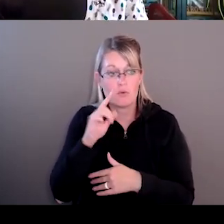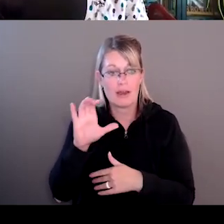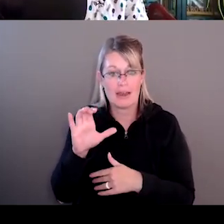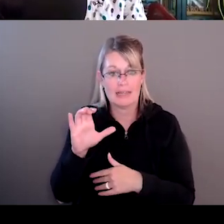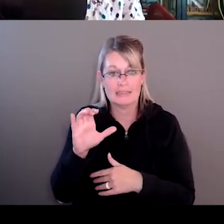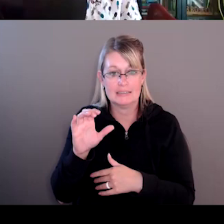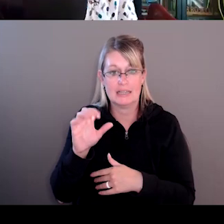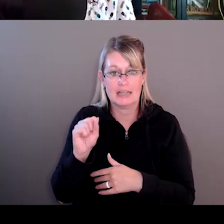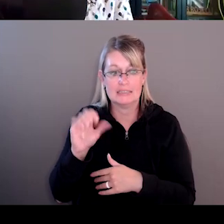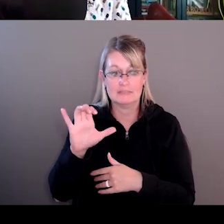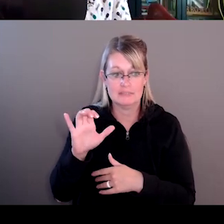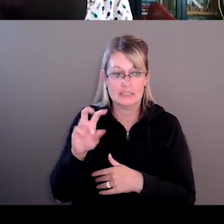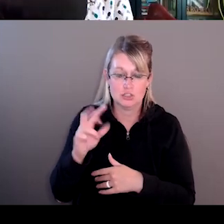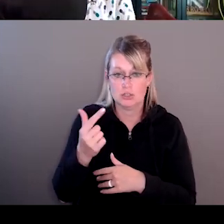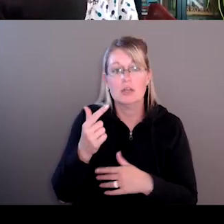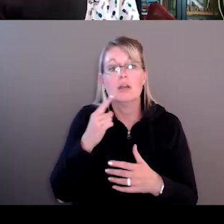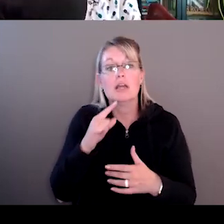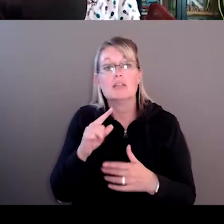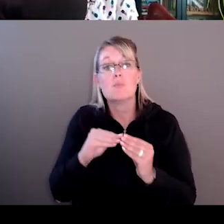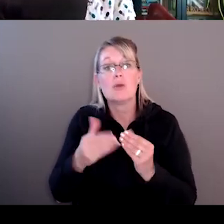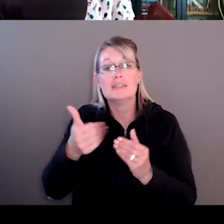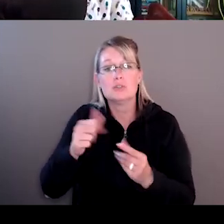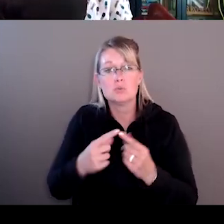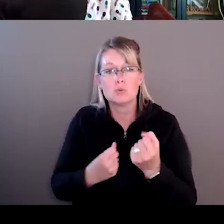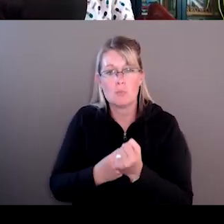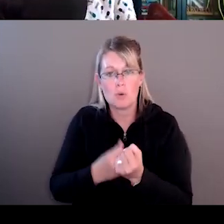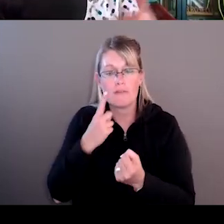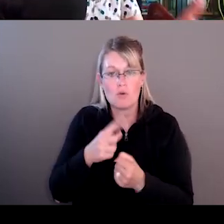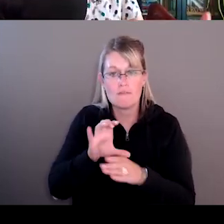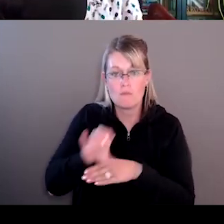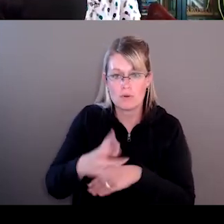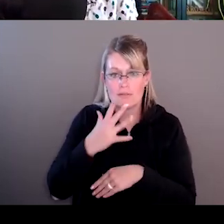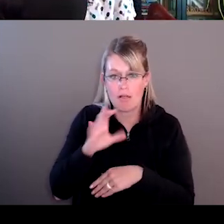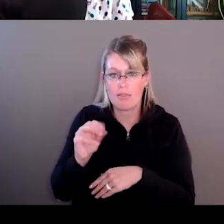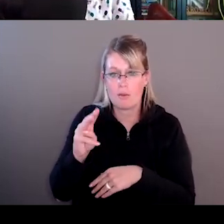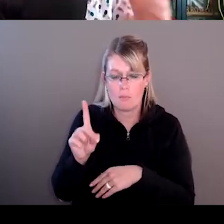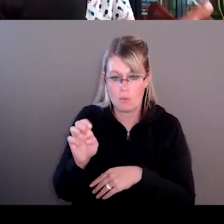color. It also means it is far easier to support Forest colors mode. Windows high contrast mode,